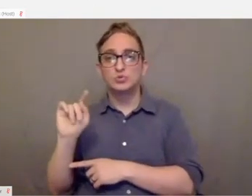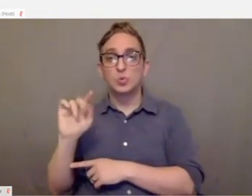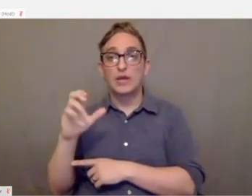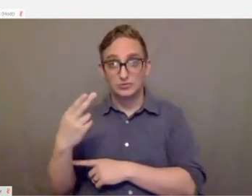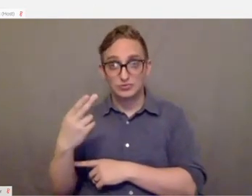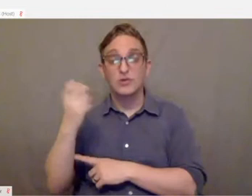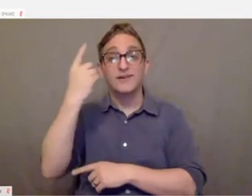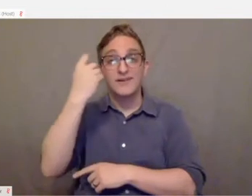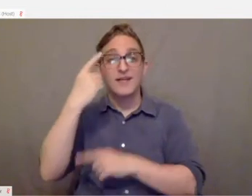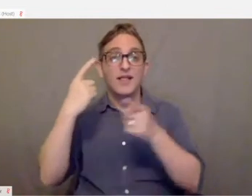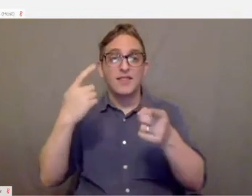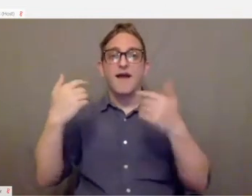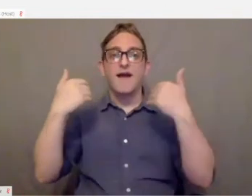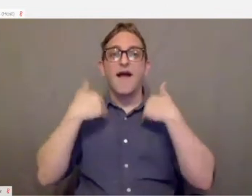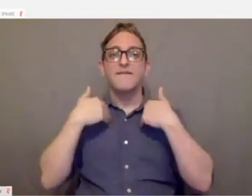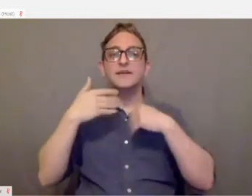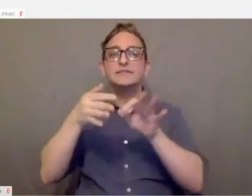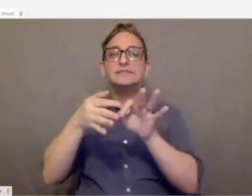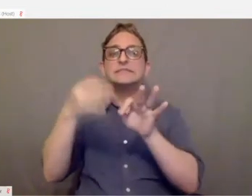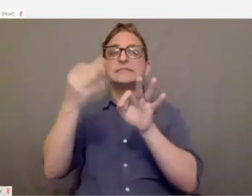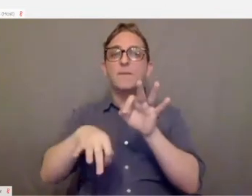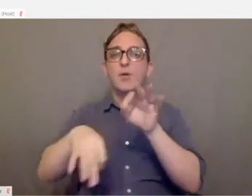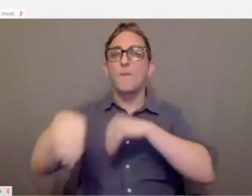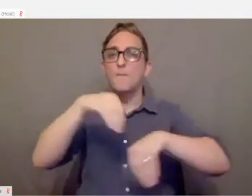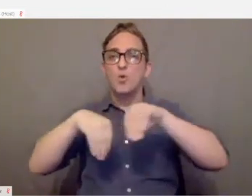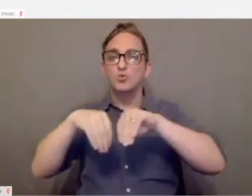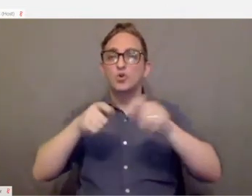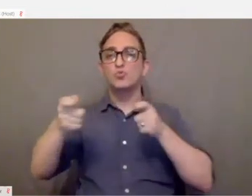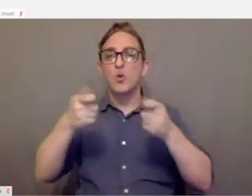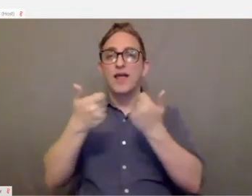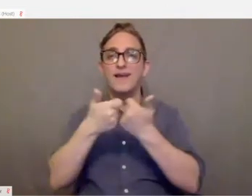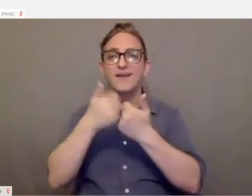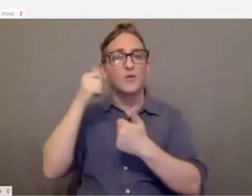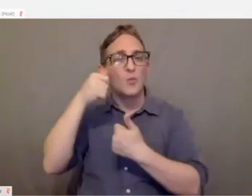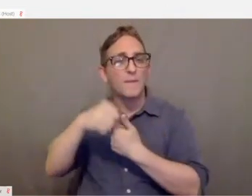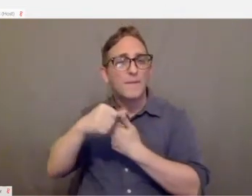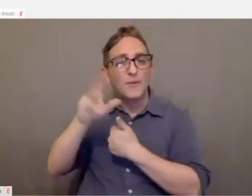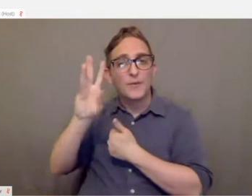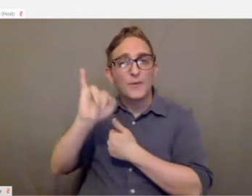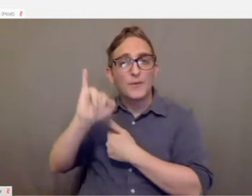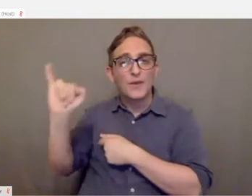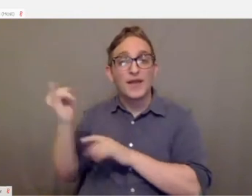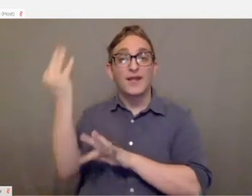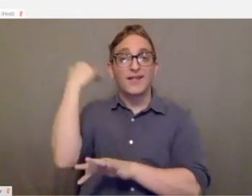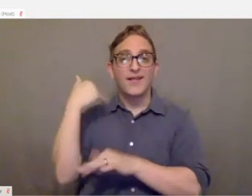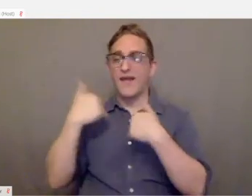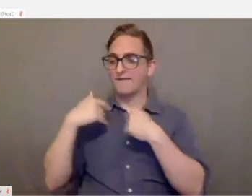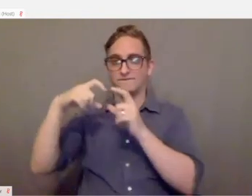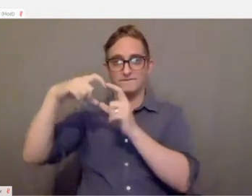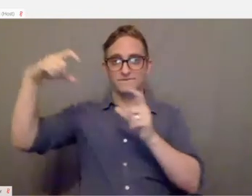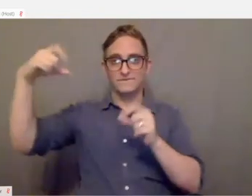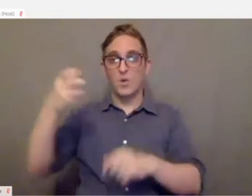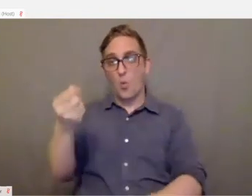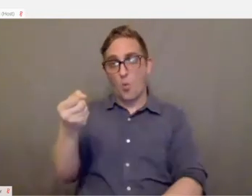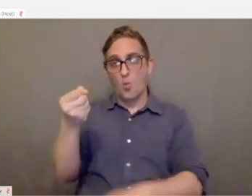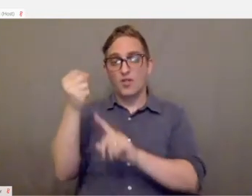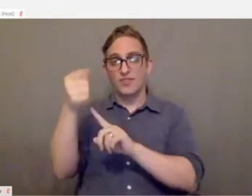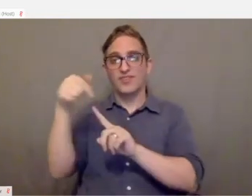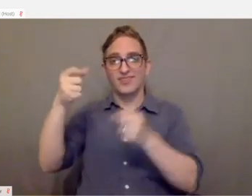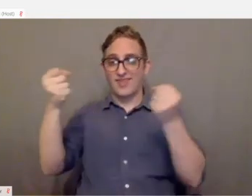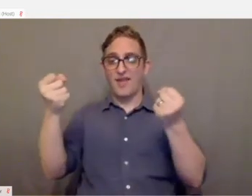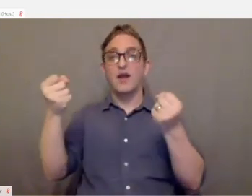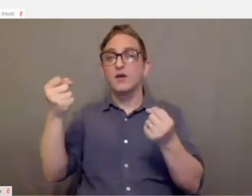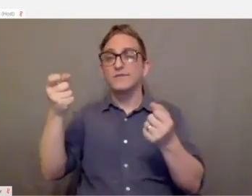invention of the Wii, there was a controller you were able to hold it and swing it around.